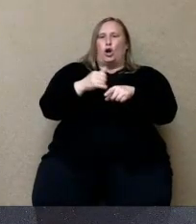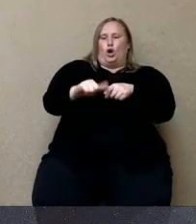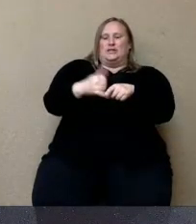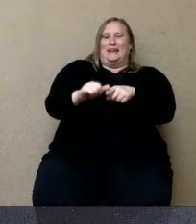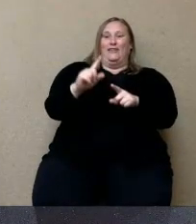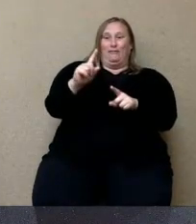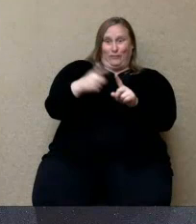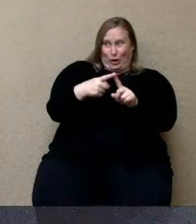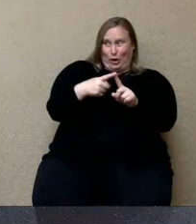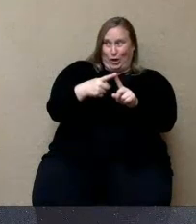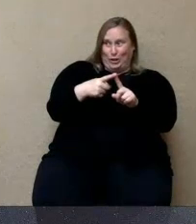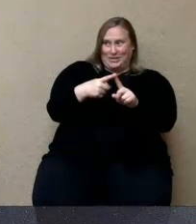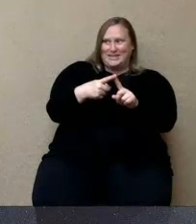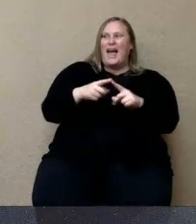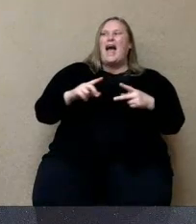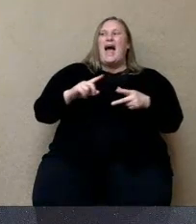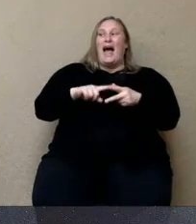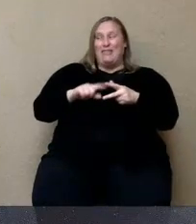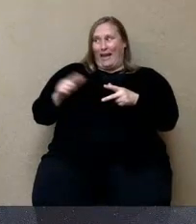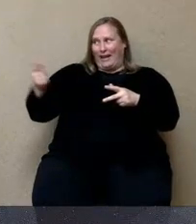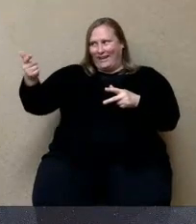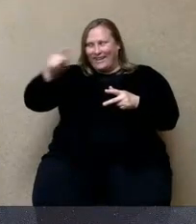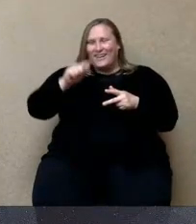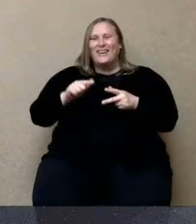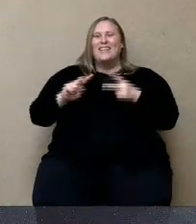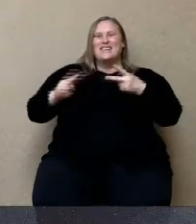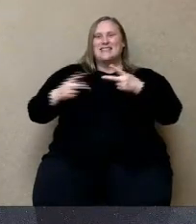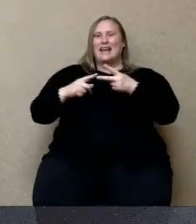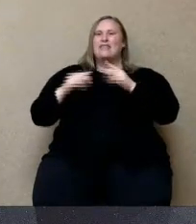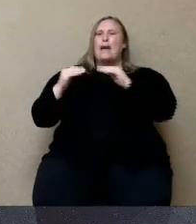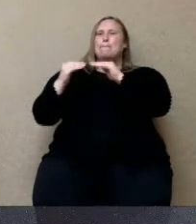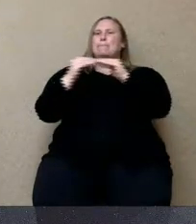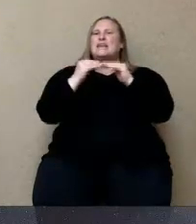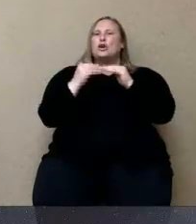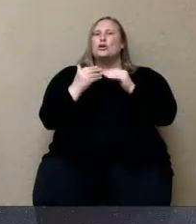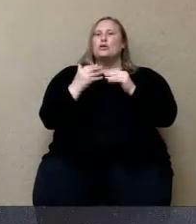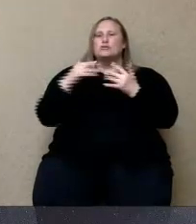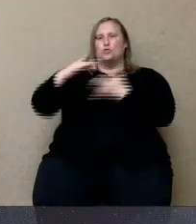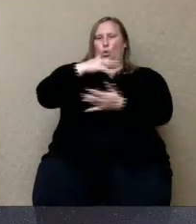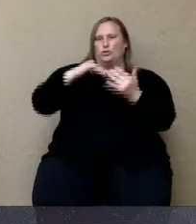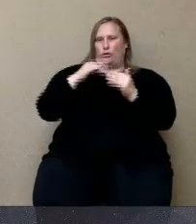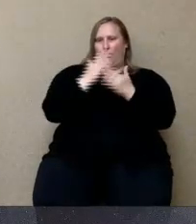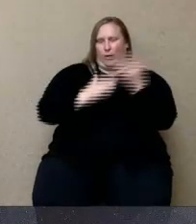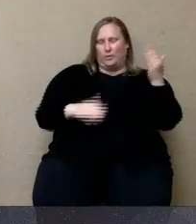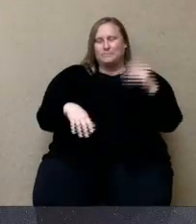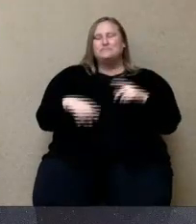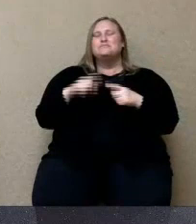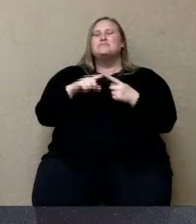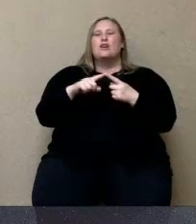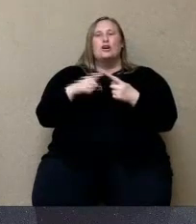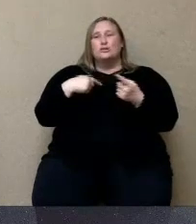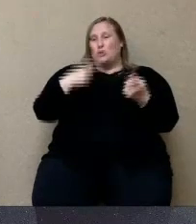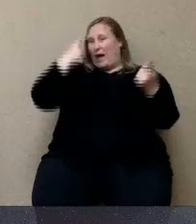about the cursing, and then we'll circle around to the peer interaction piece. So, I agree with you.